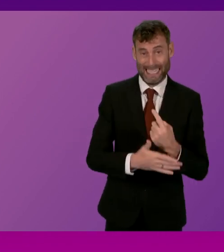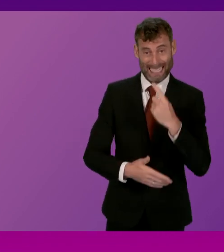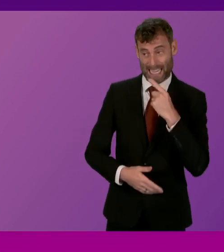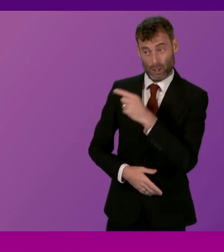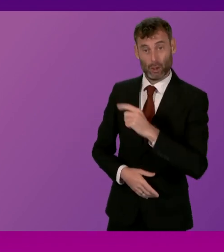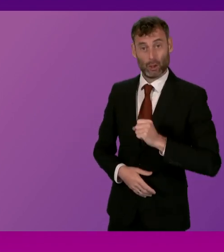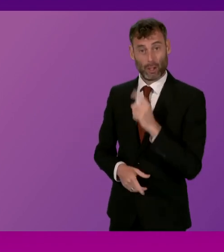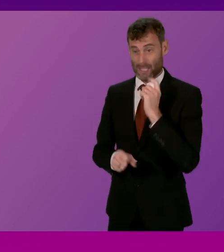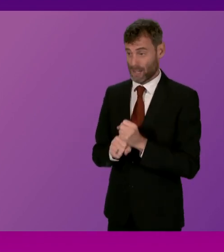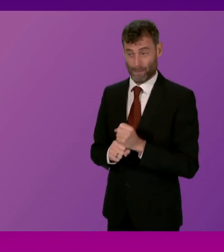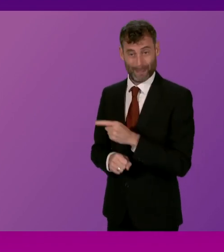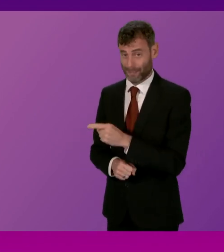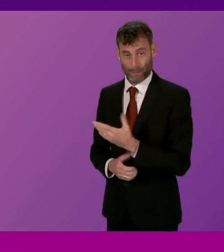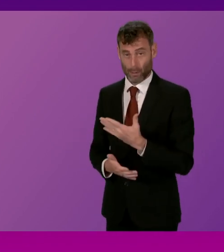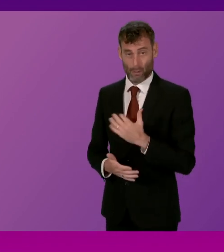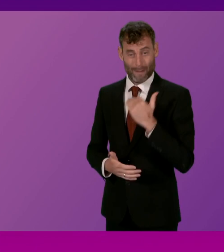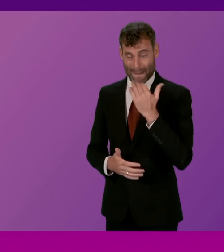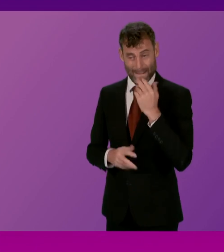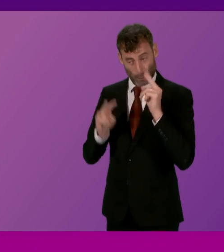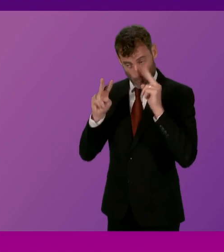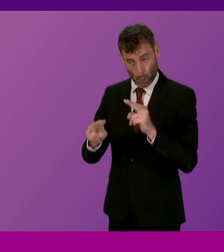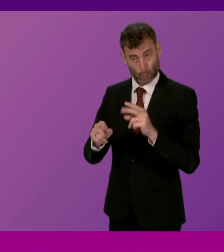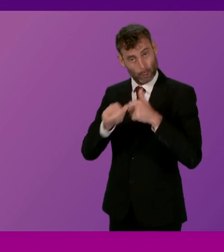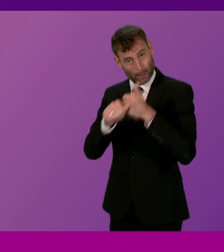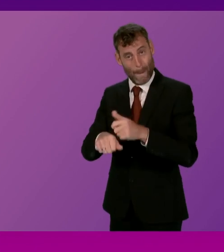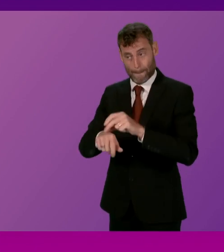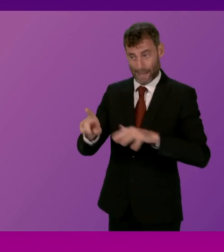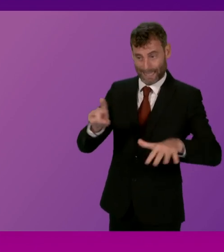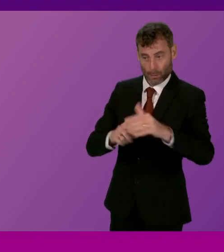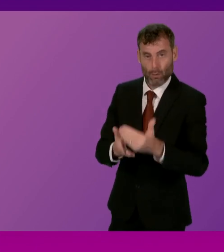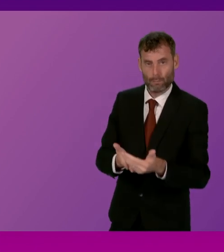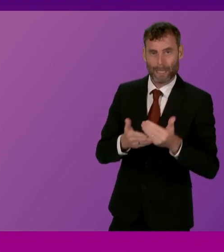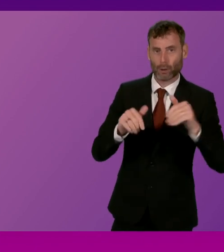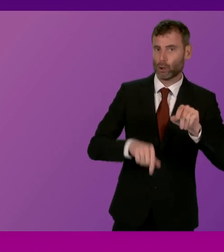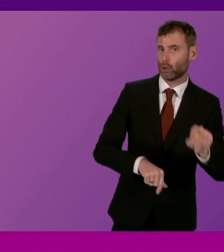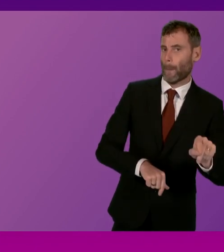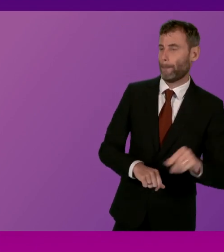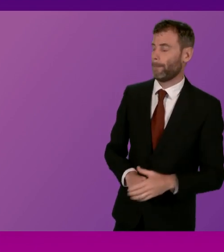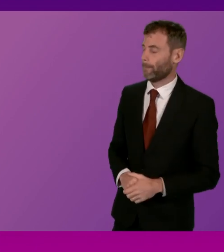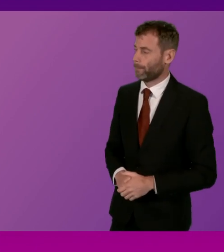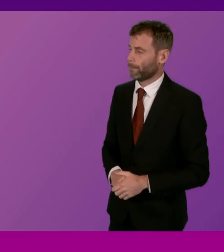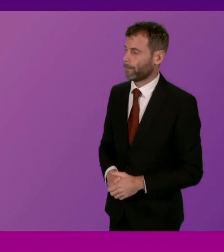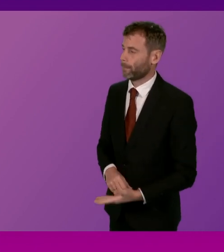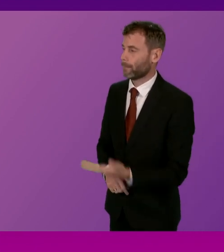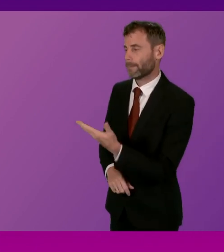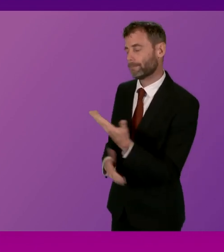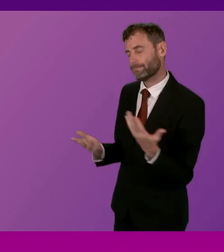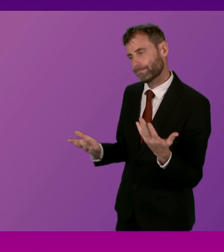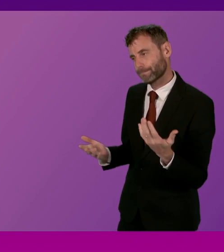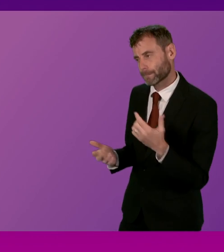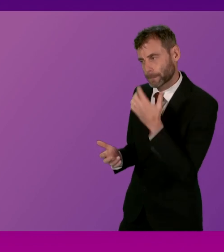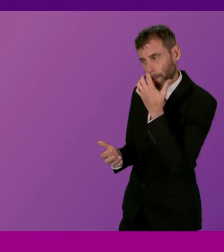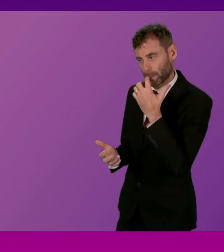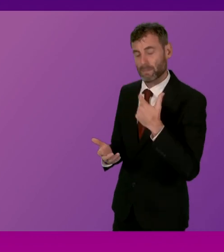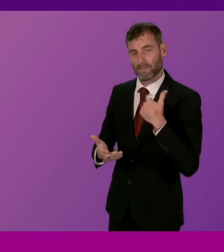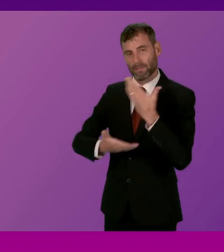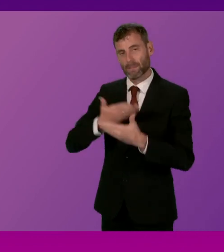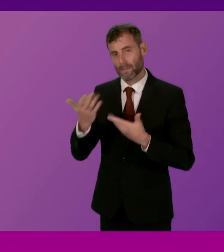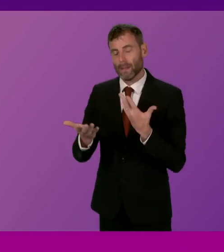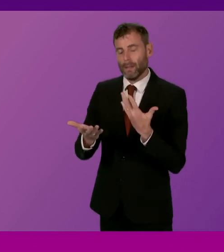What action will the First Minister take to protect retail workers?